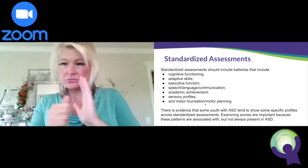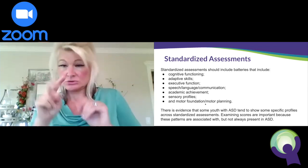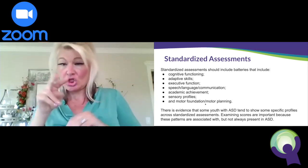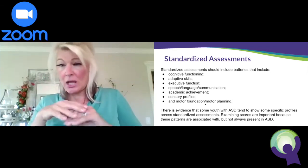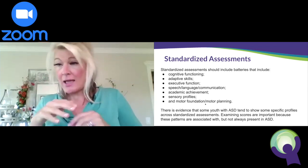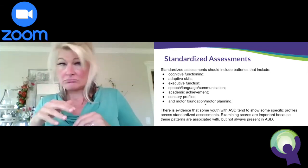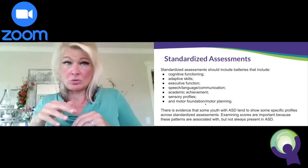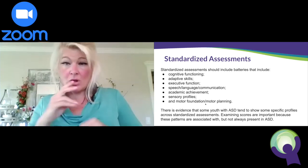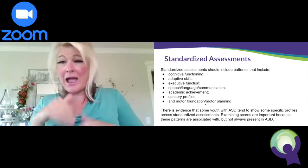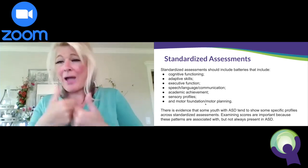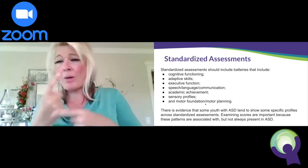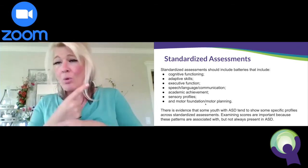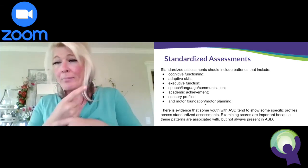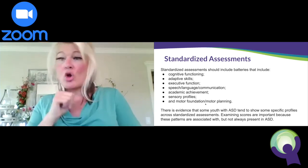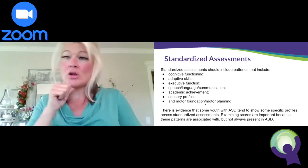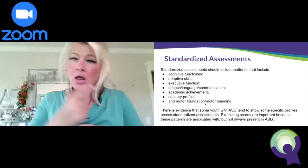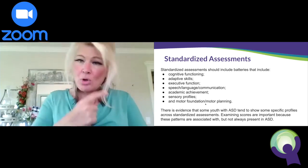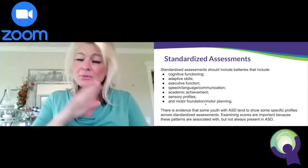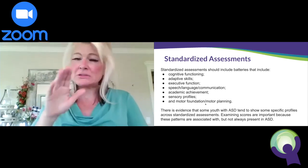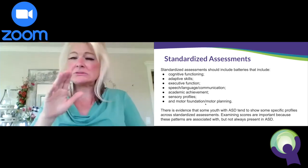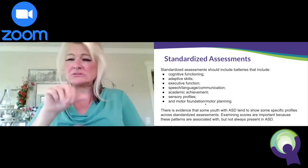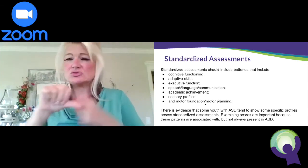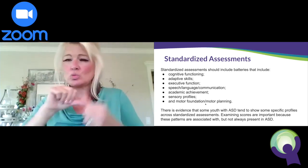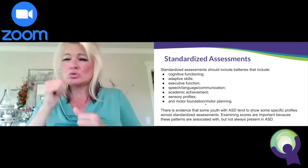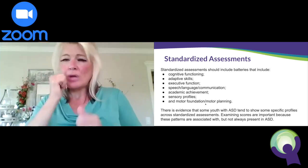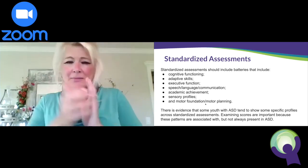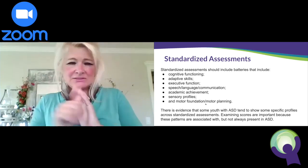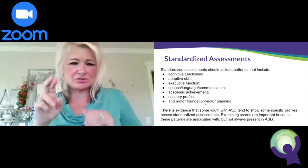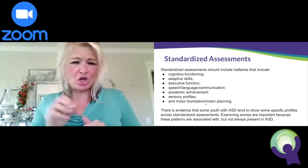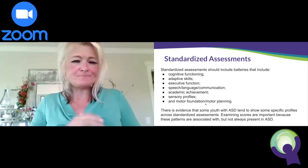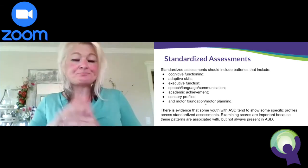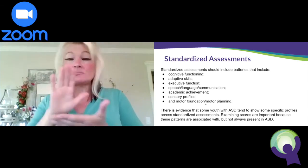really are they're using their everyday skills are they able to communicate